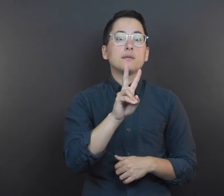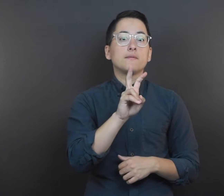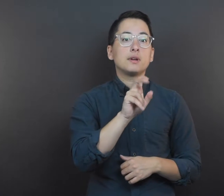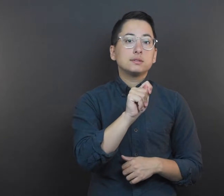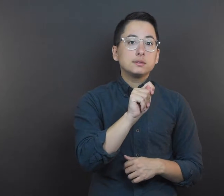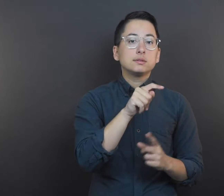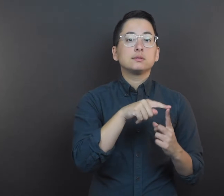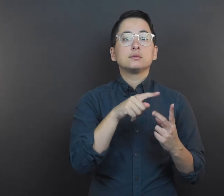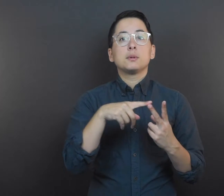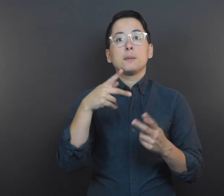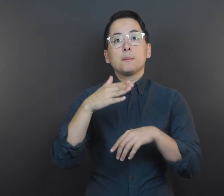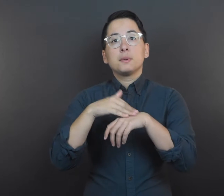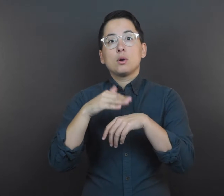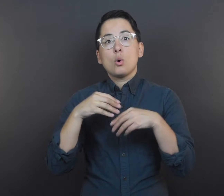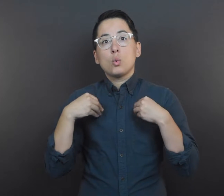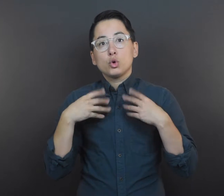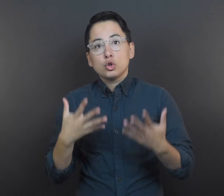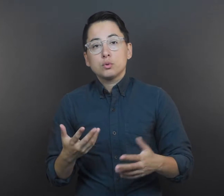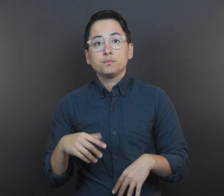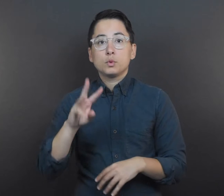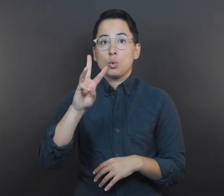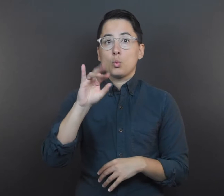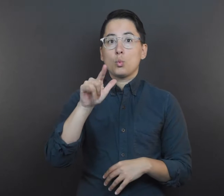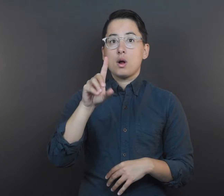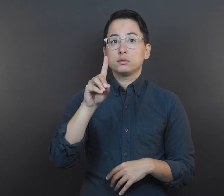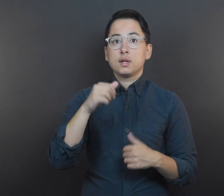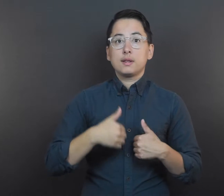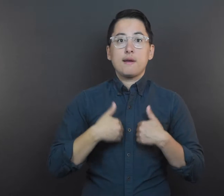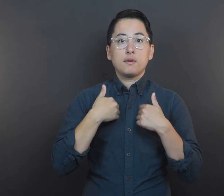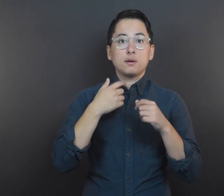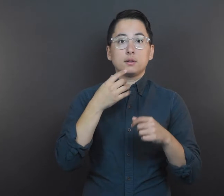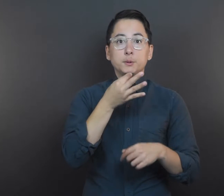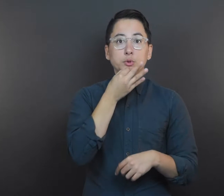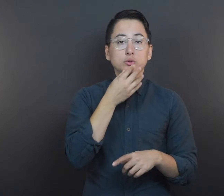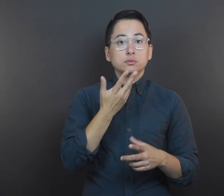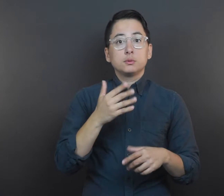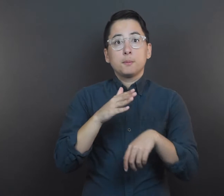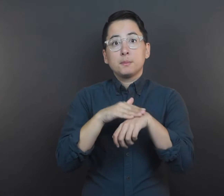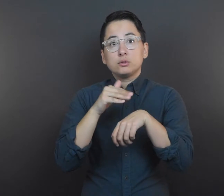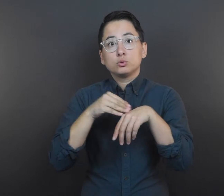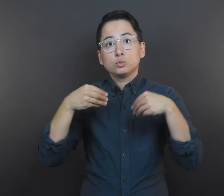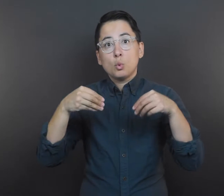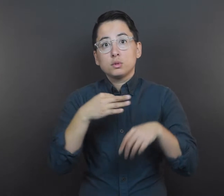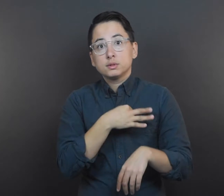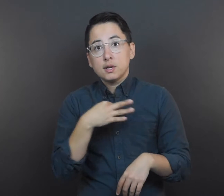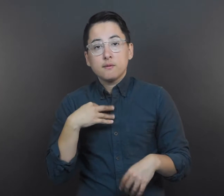professionals, animal health professionals (such as veterinarians), pet owners, wildlife